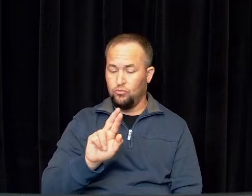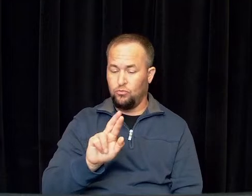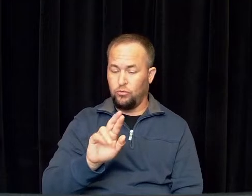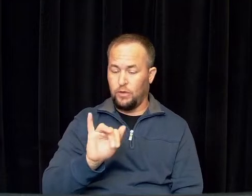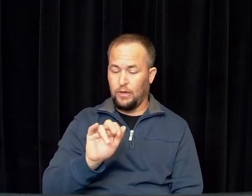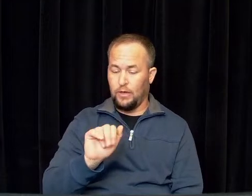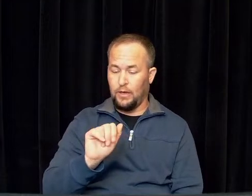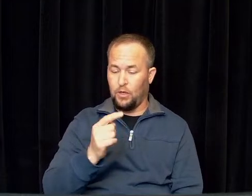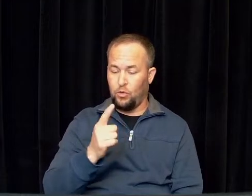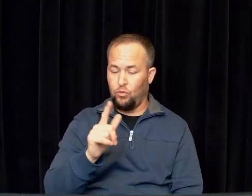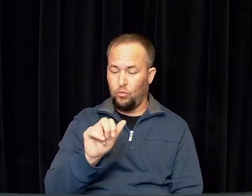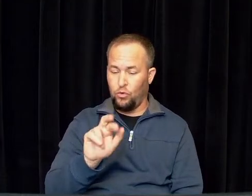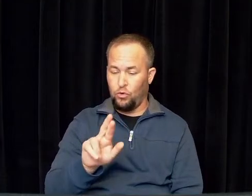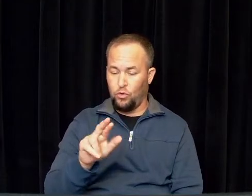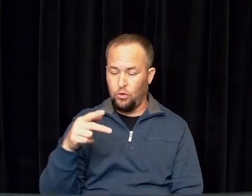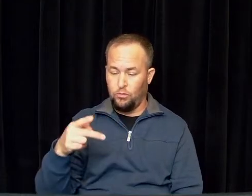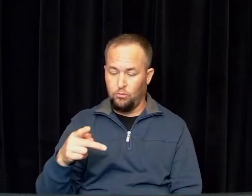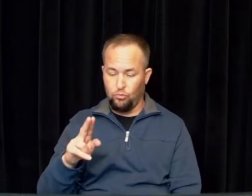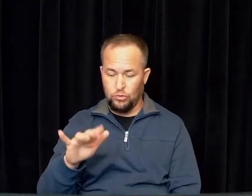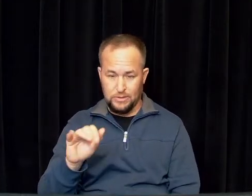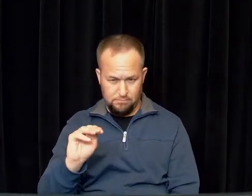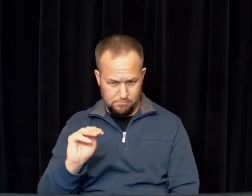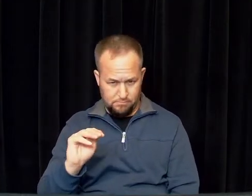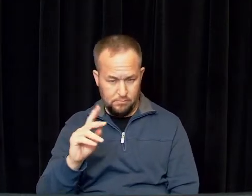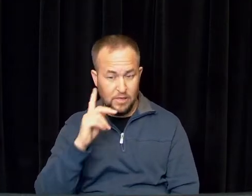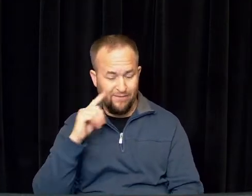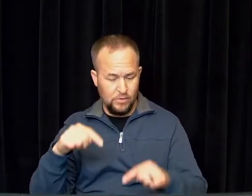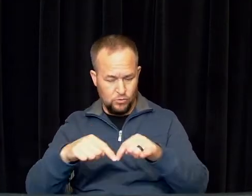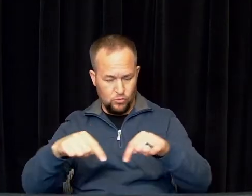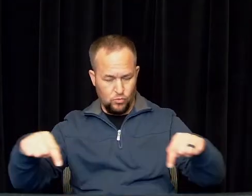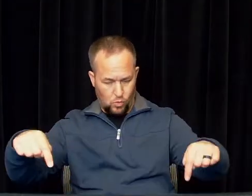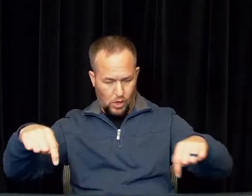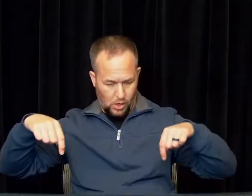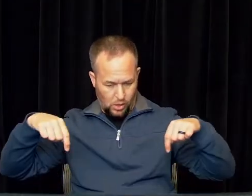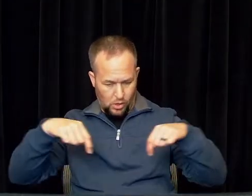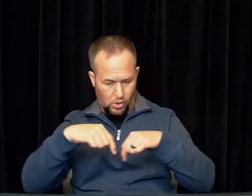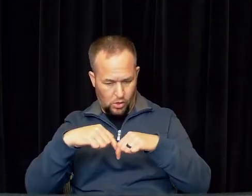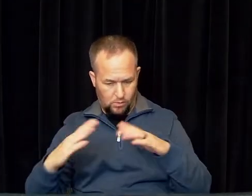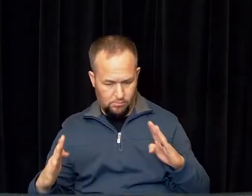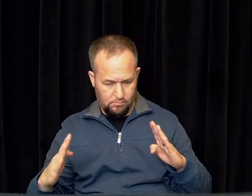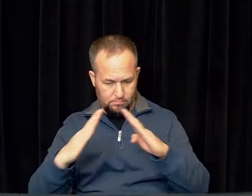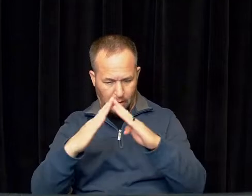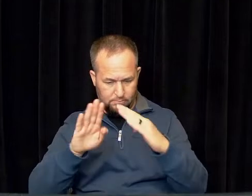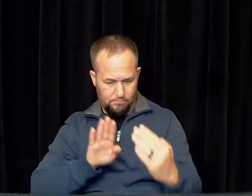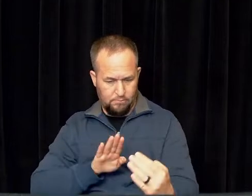If the base is a square, it's a square pyramid or a square prism; if it is a rectangle, it's a